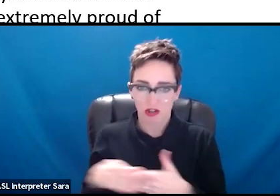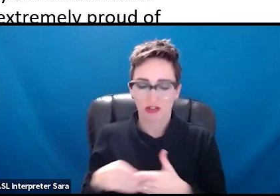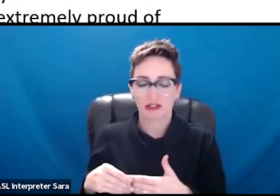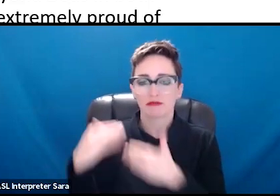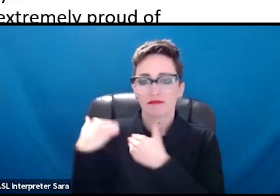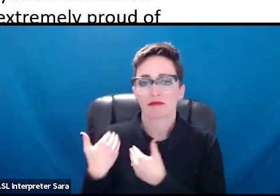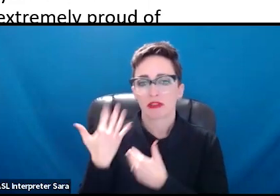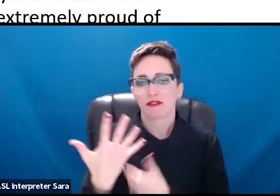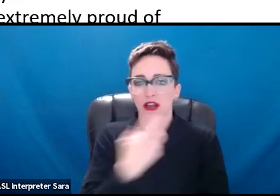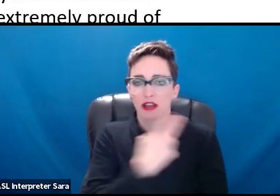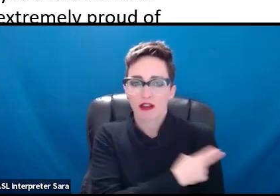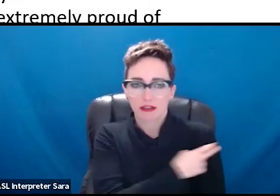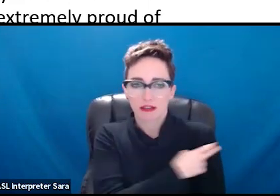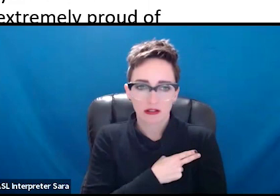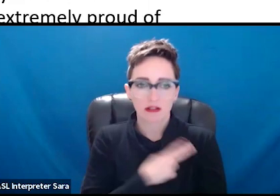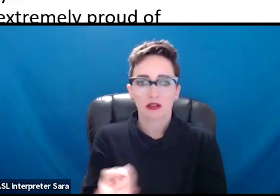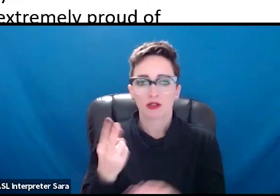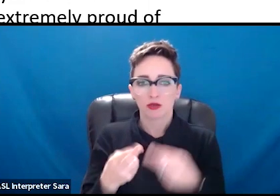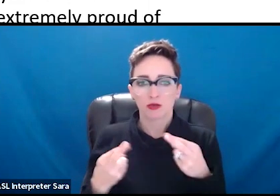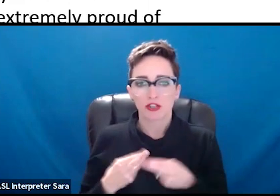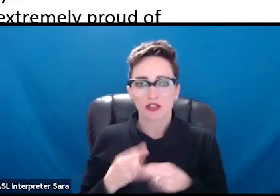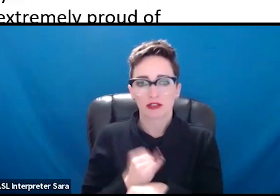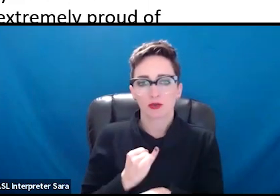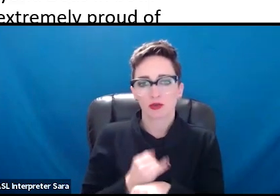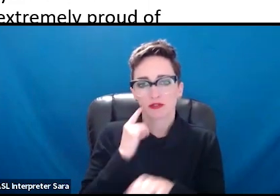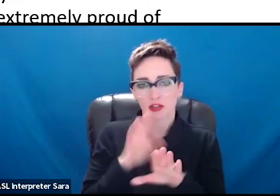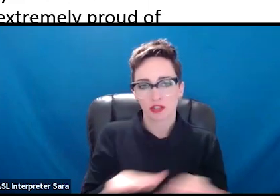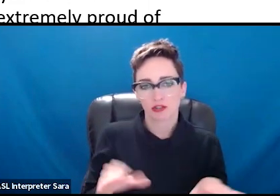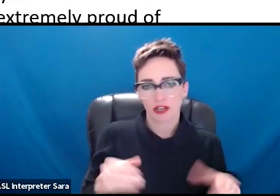five hospitals, two regional institutions for children and adolescents